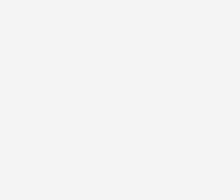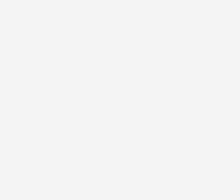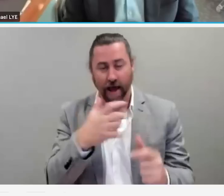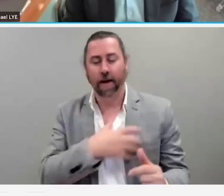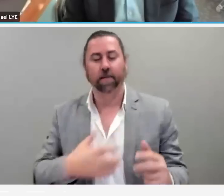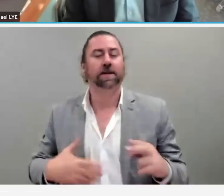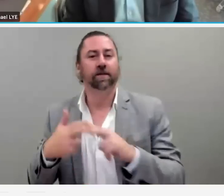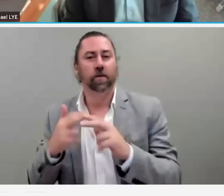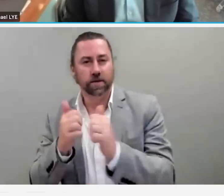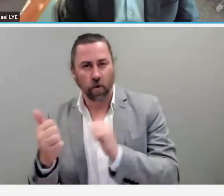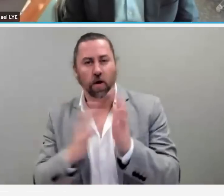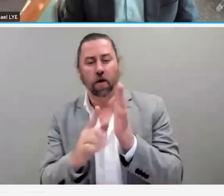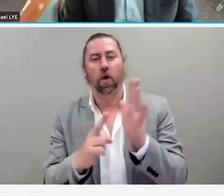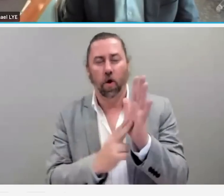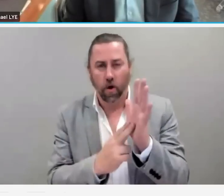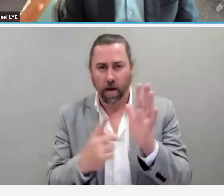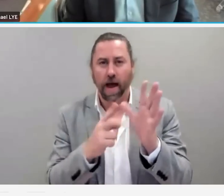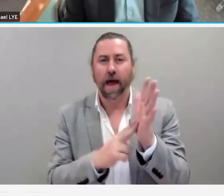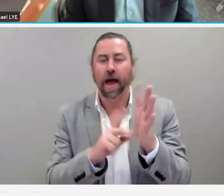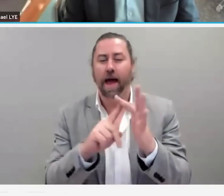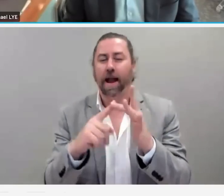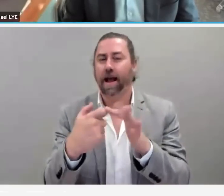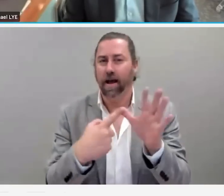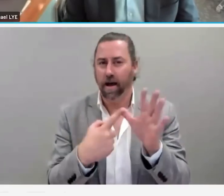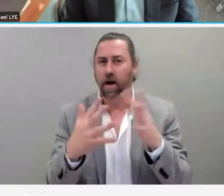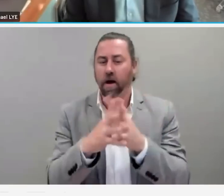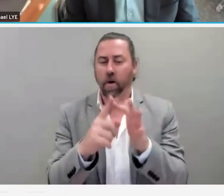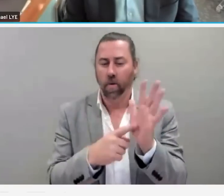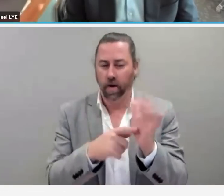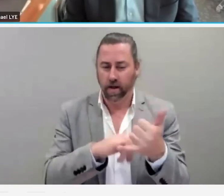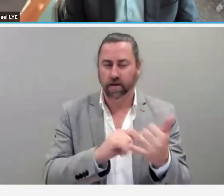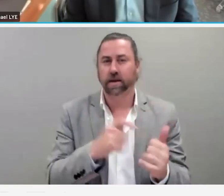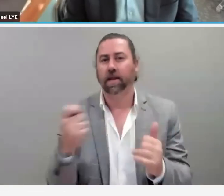Honourable Anika Wells and she'll be followed by Nick Hartland. Thanks.